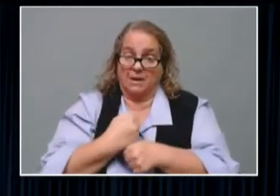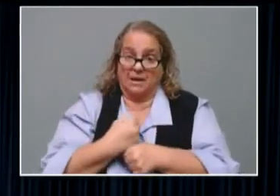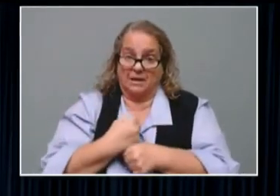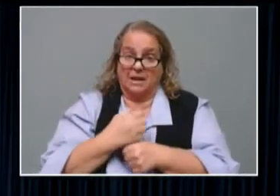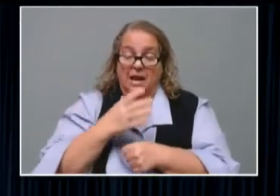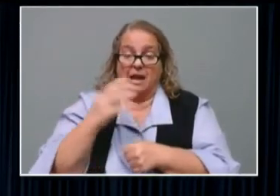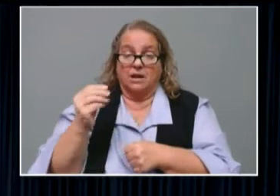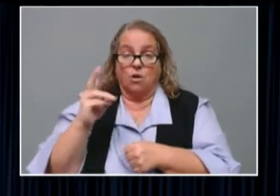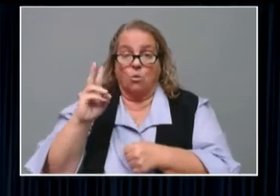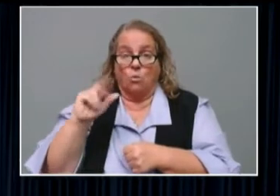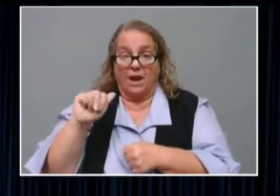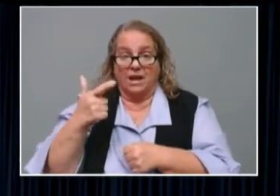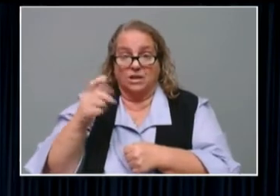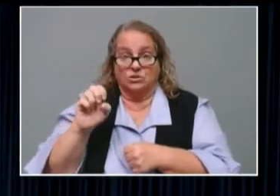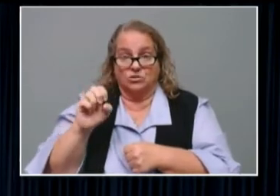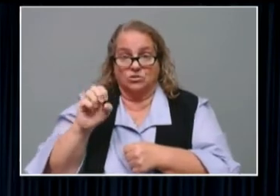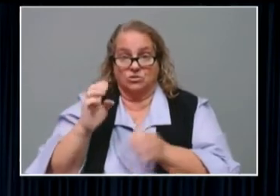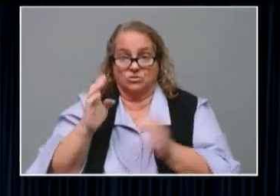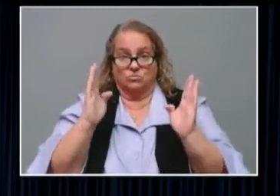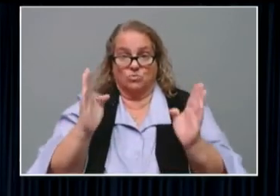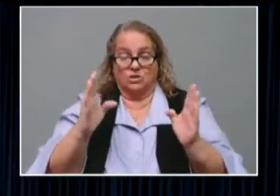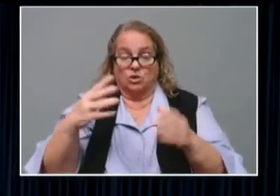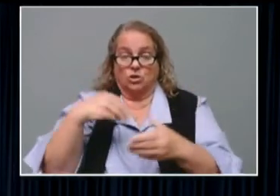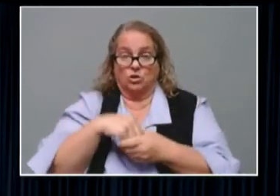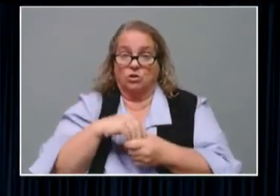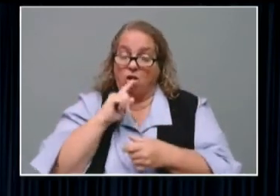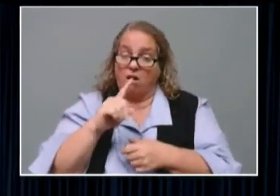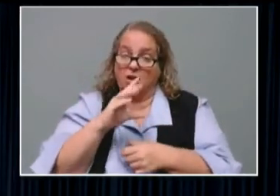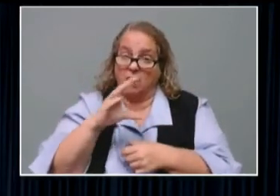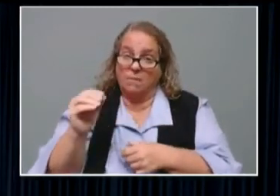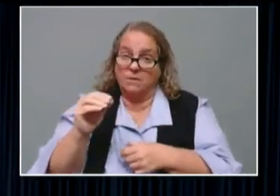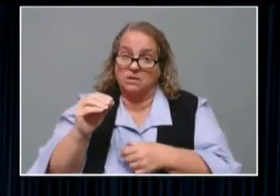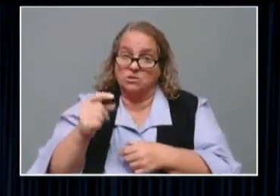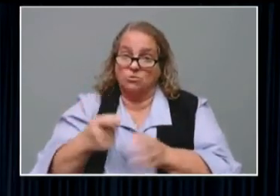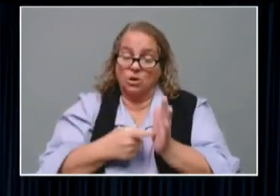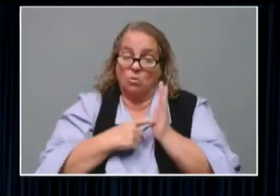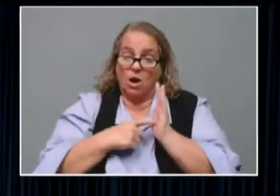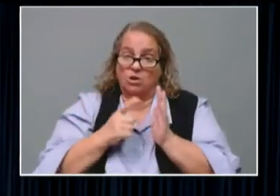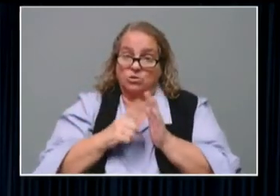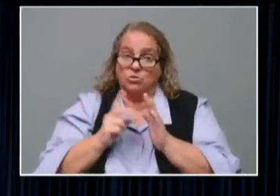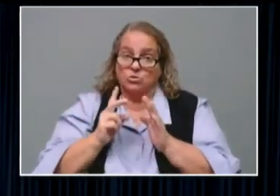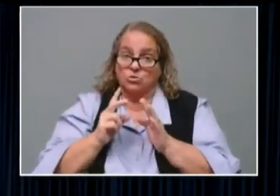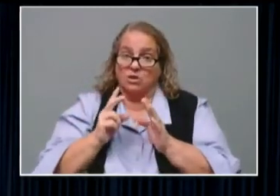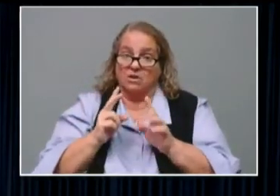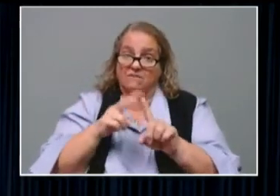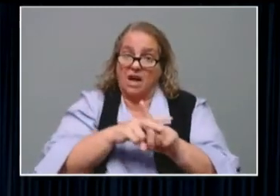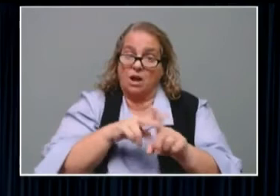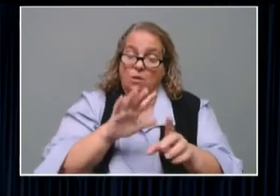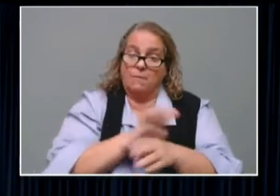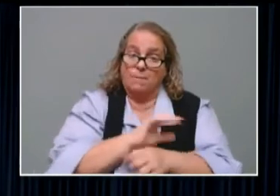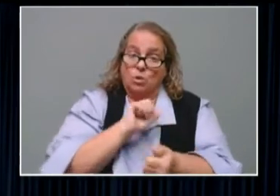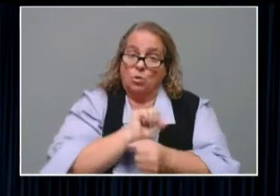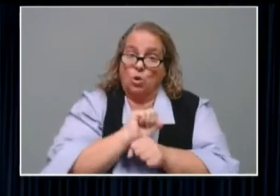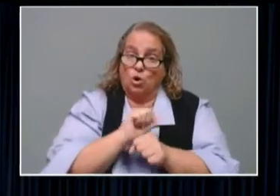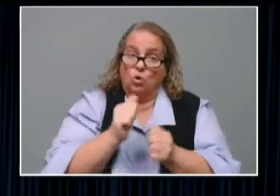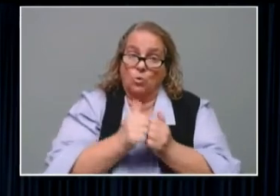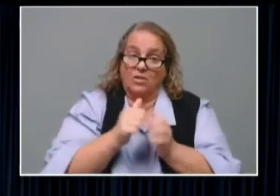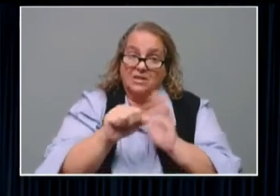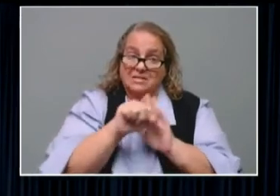included. Our company is required to file any paperwork or anything with this state showing that they'll pay the wages that are publicly announced.